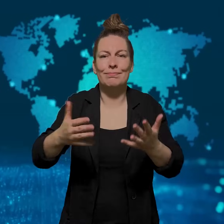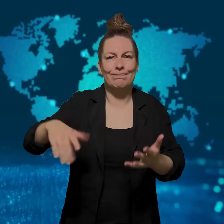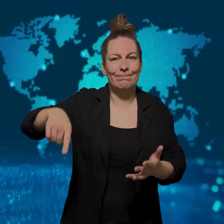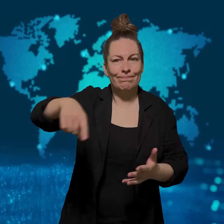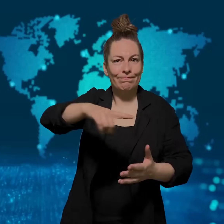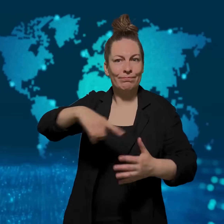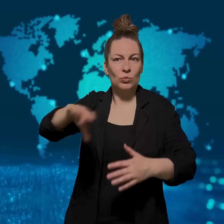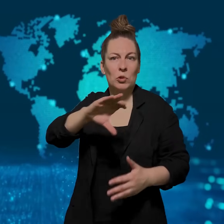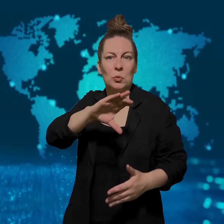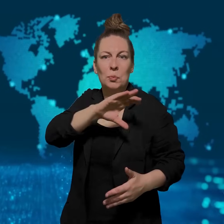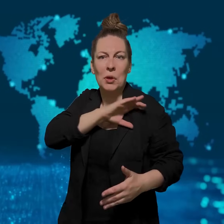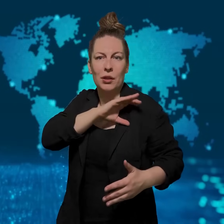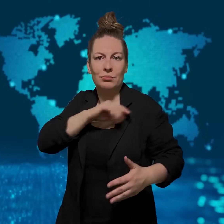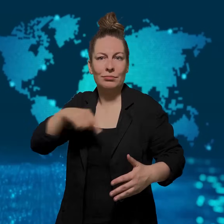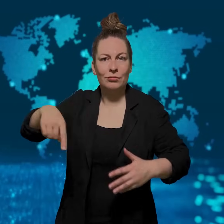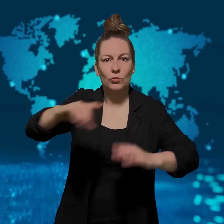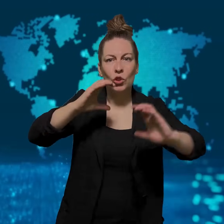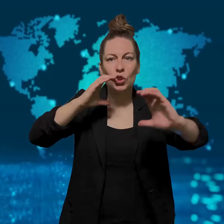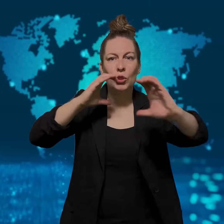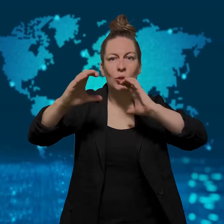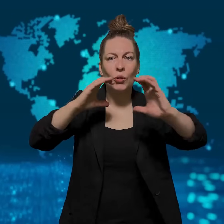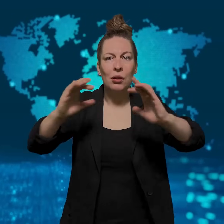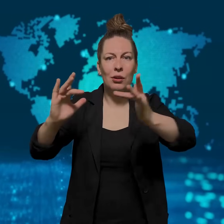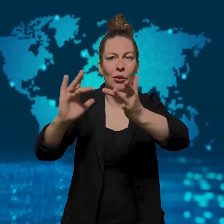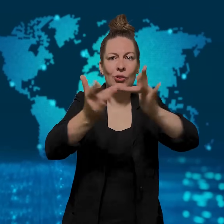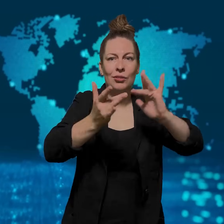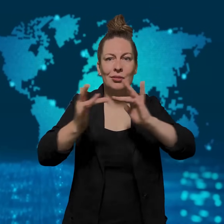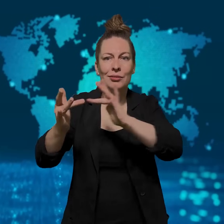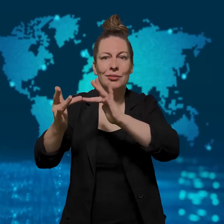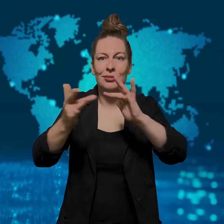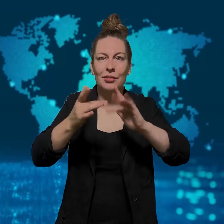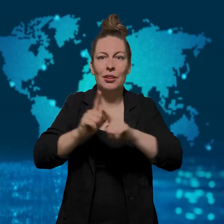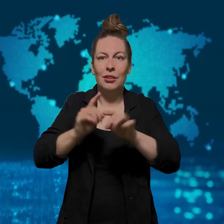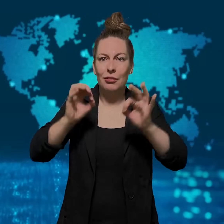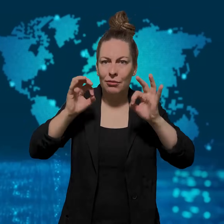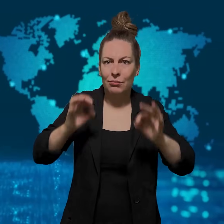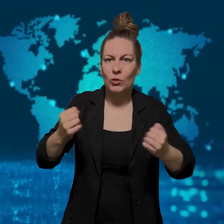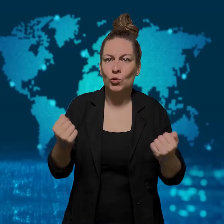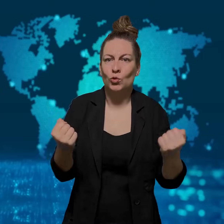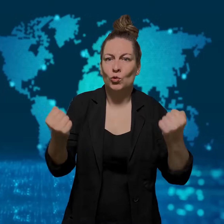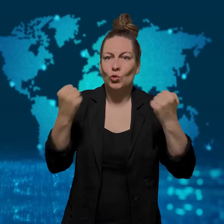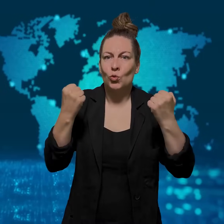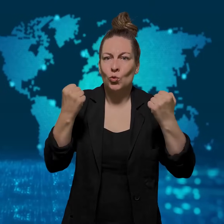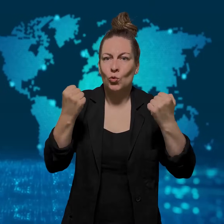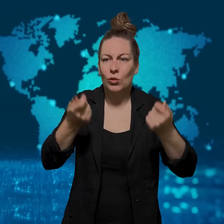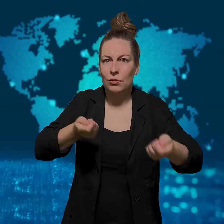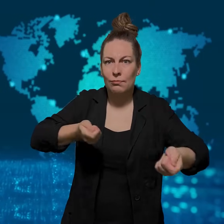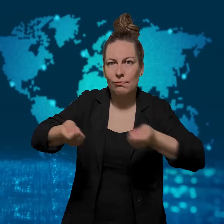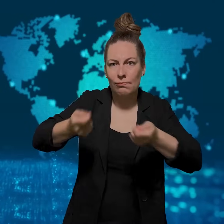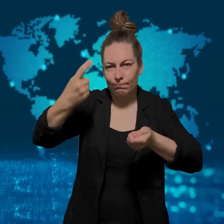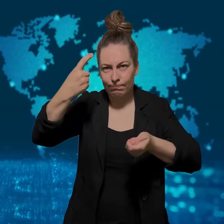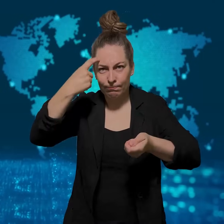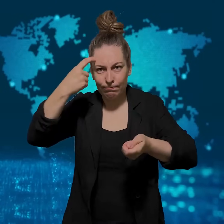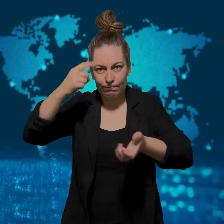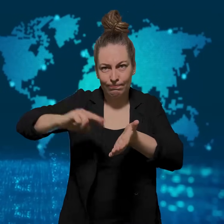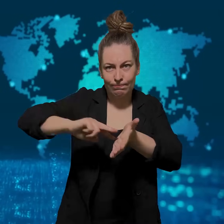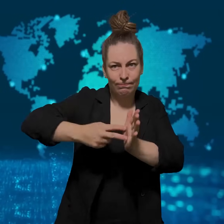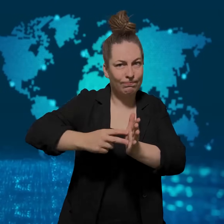The report points to numerous problems, from failed communication to